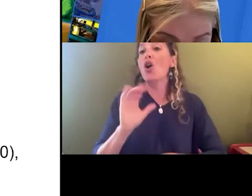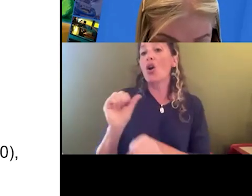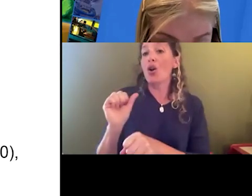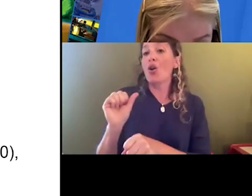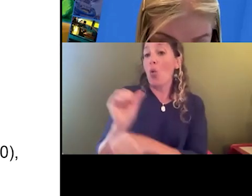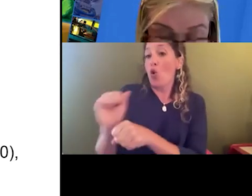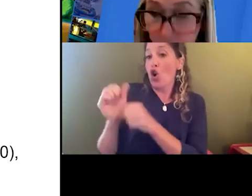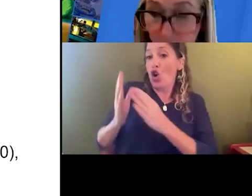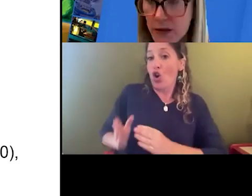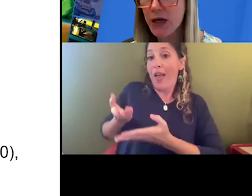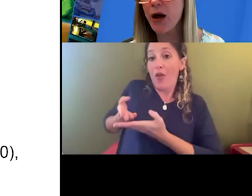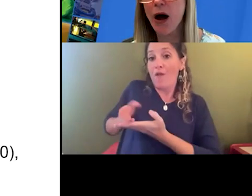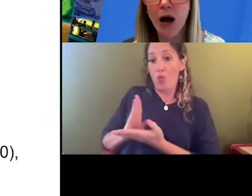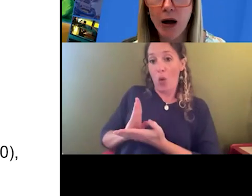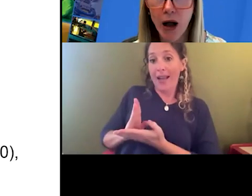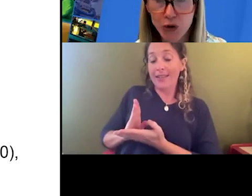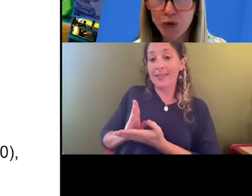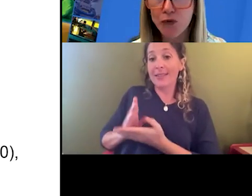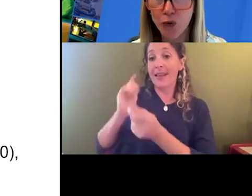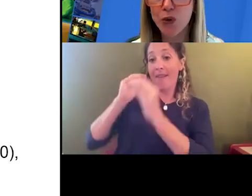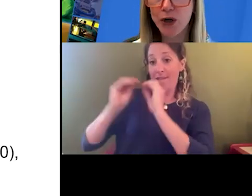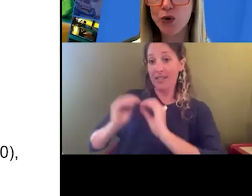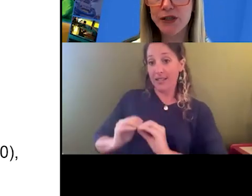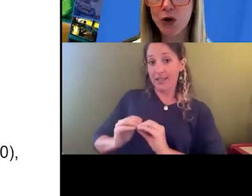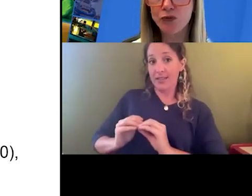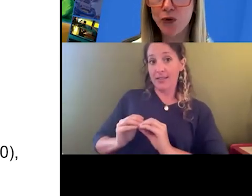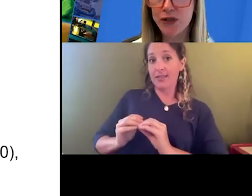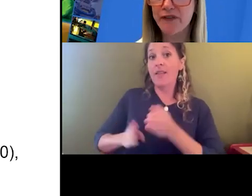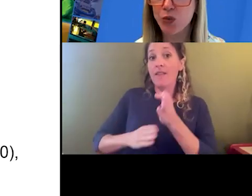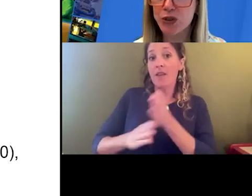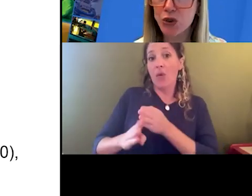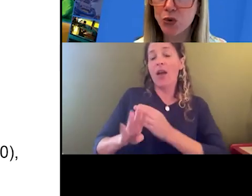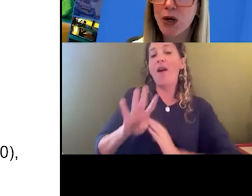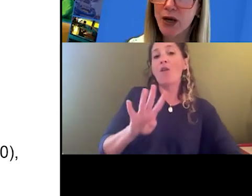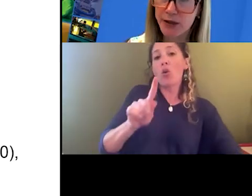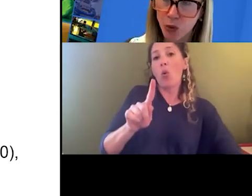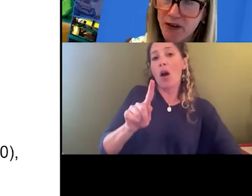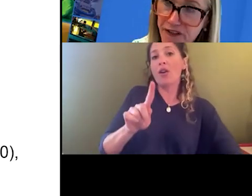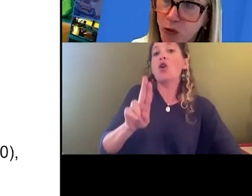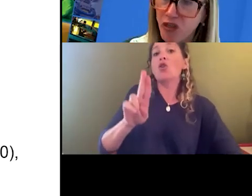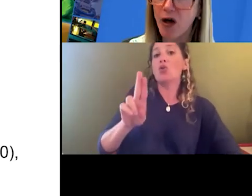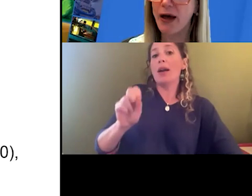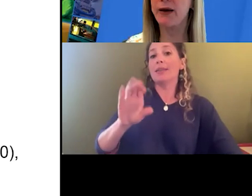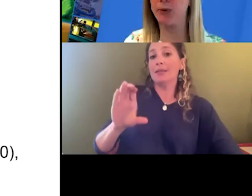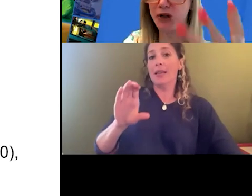of the rights and remedies under 41 US Code 4712. We felt like putting